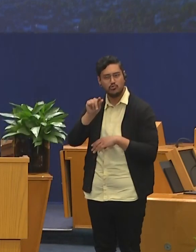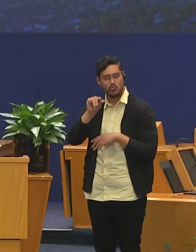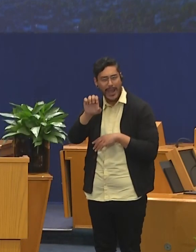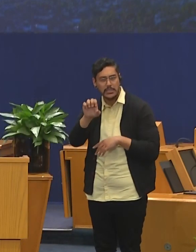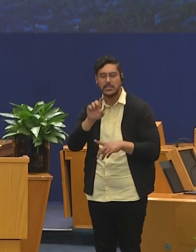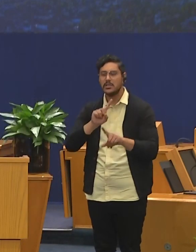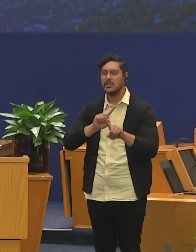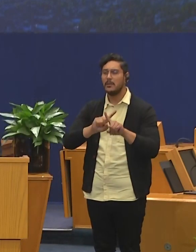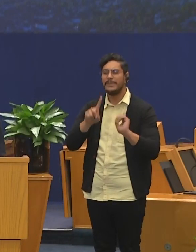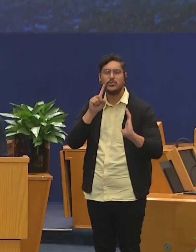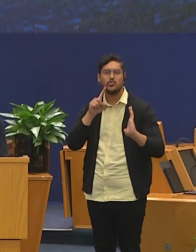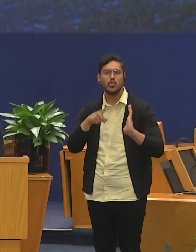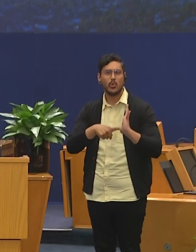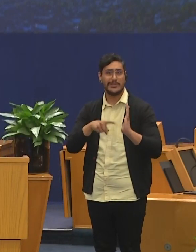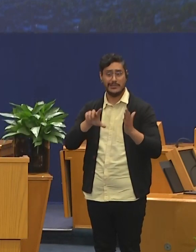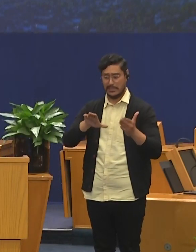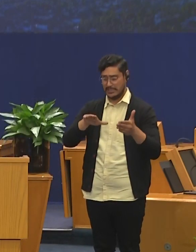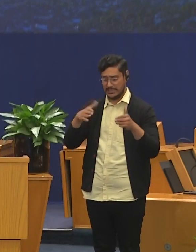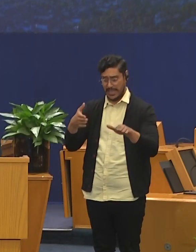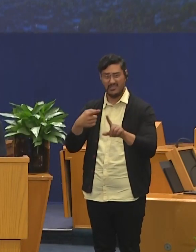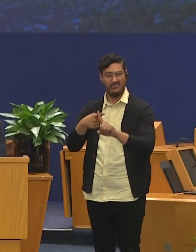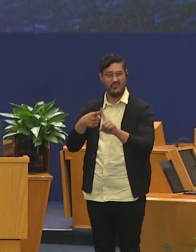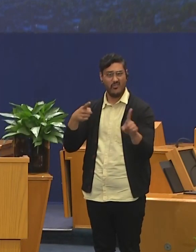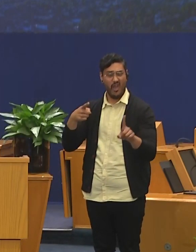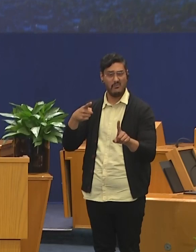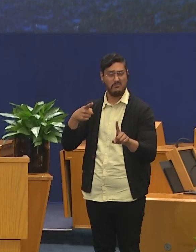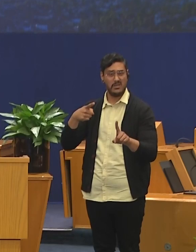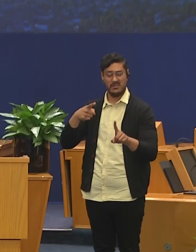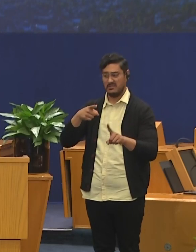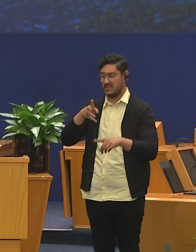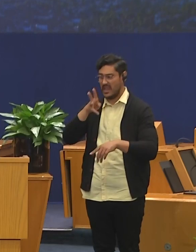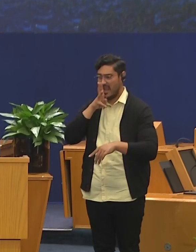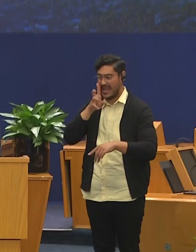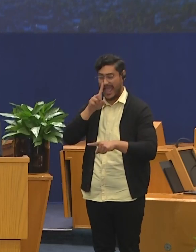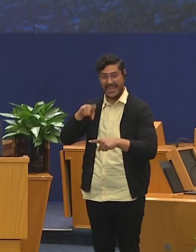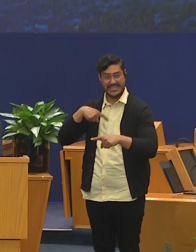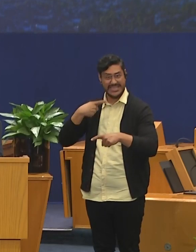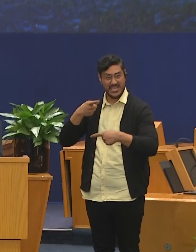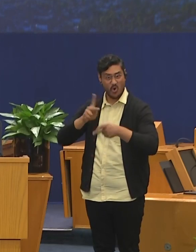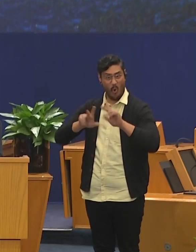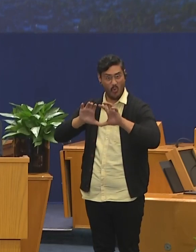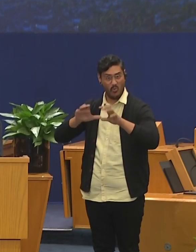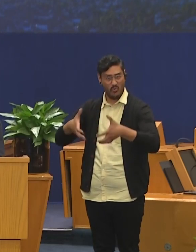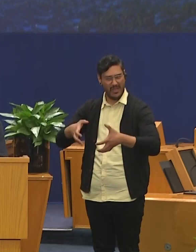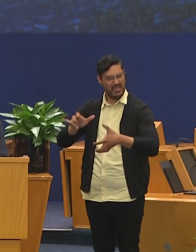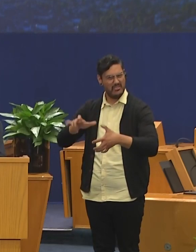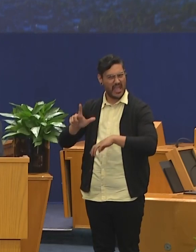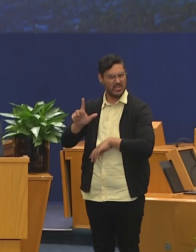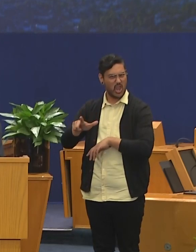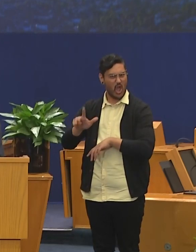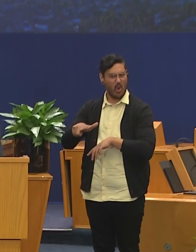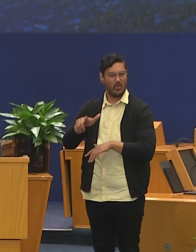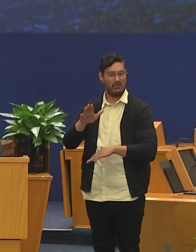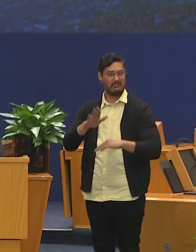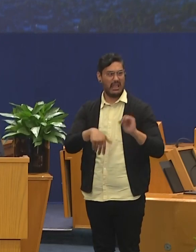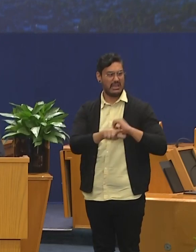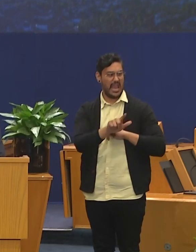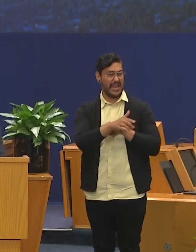PRELIMINARY DATA. BUT WE DID NOTICE WITH REGARDS TO THE DEATHS AMONG THE LATINO